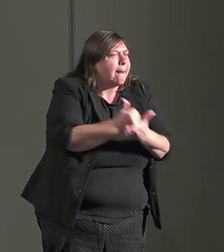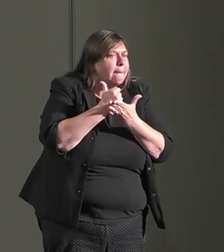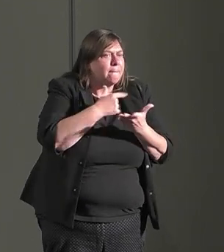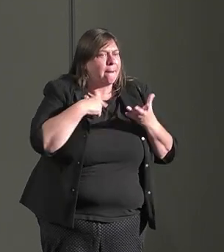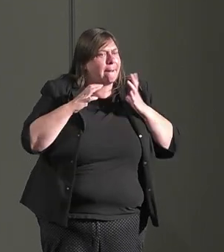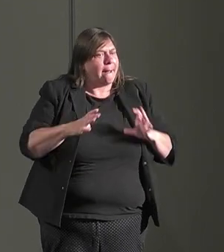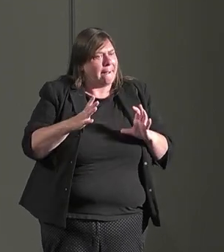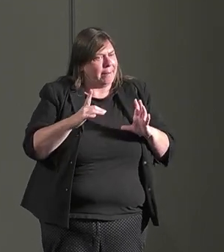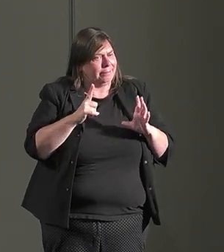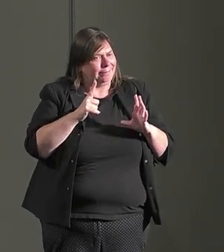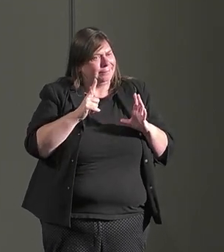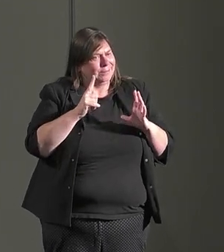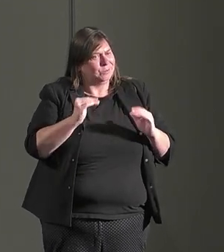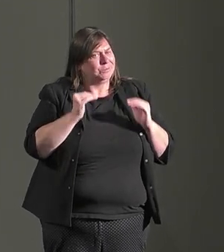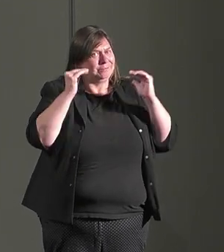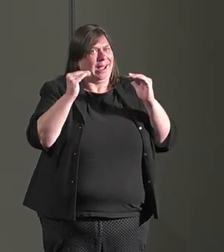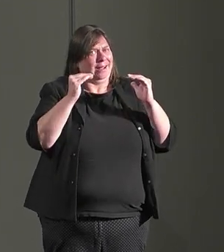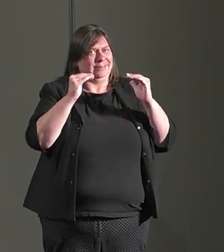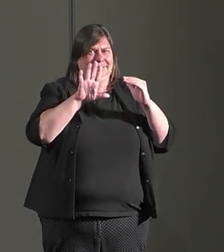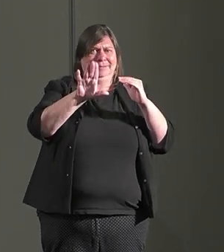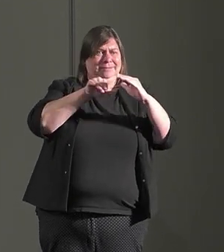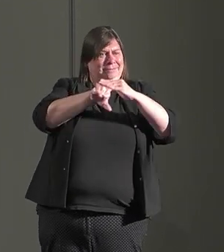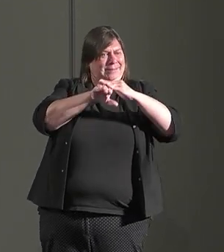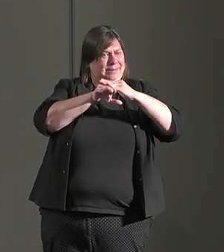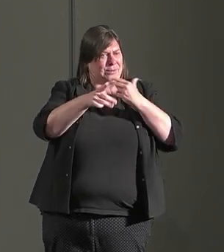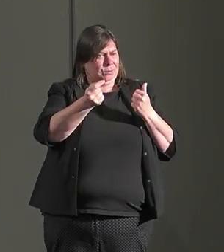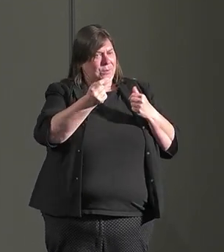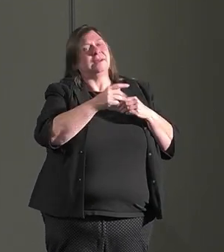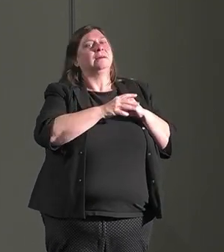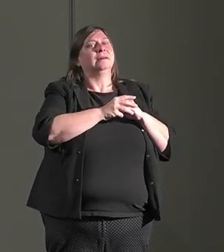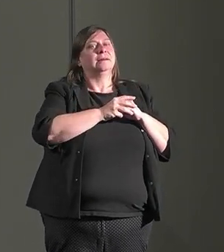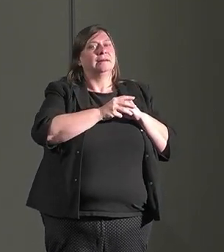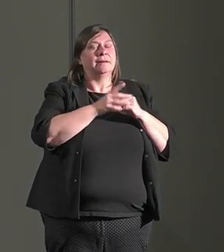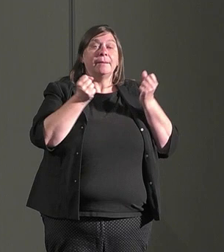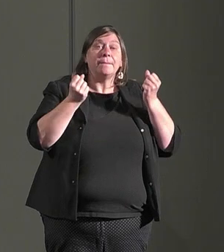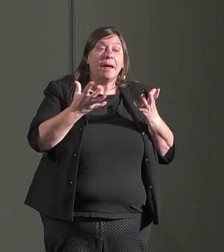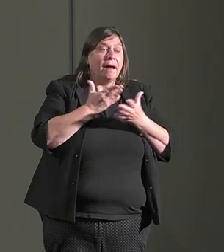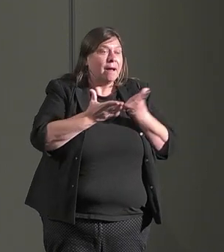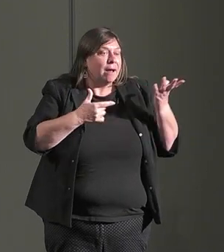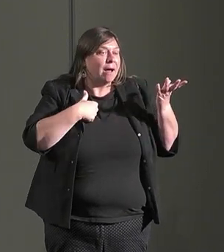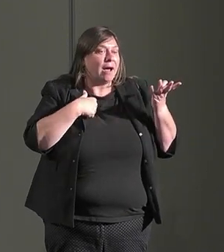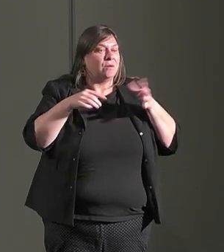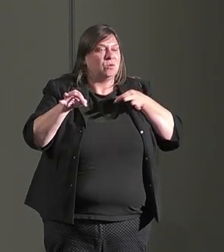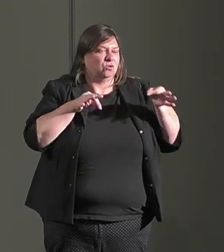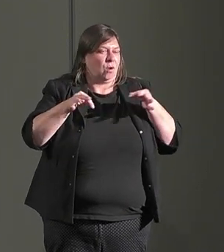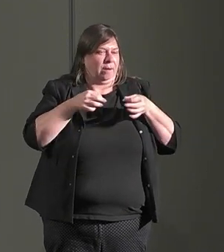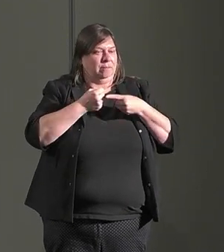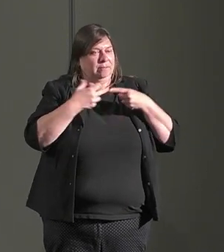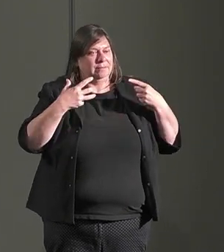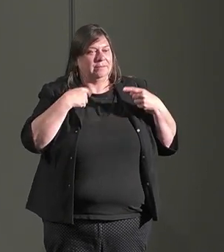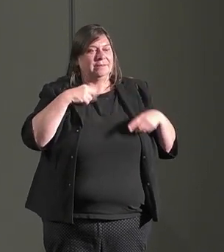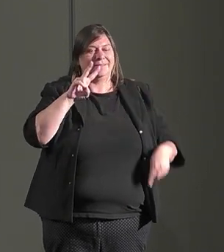their accessibility. That might mean a lot of things I will describe we do with VitalSource.